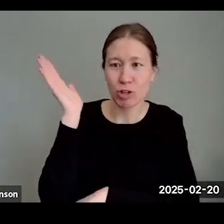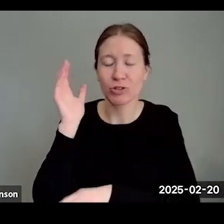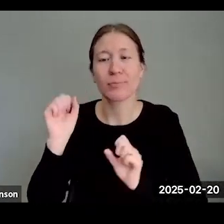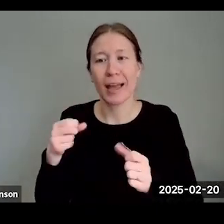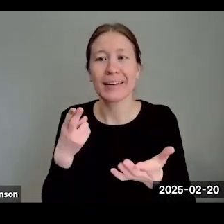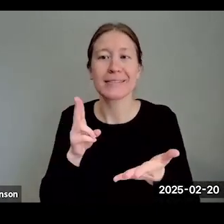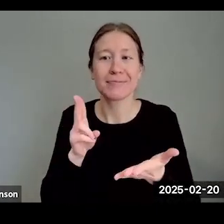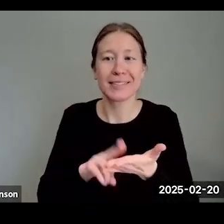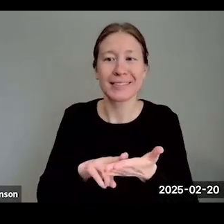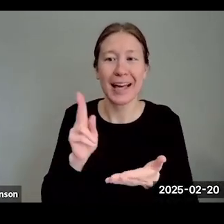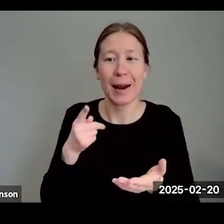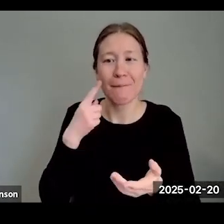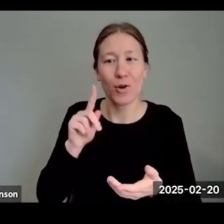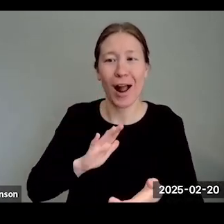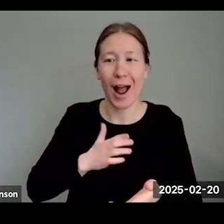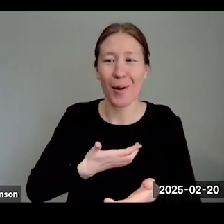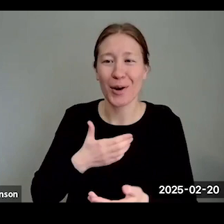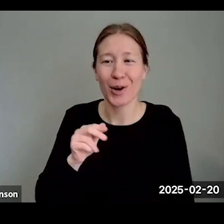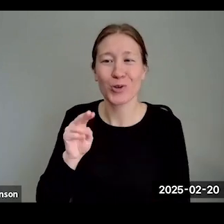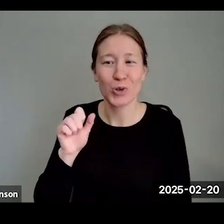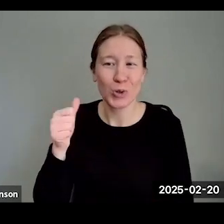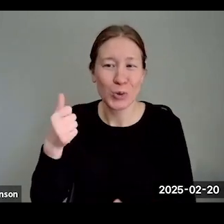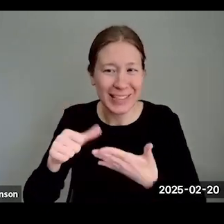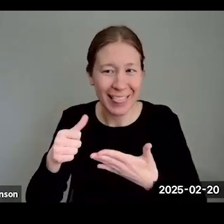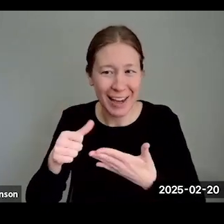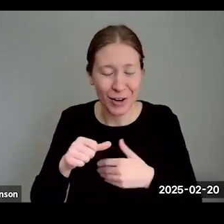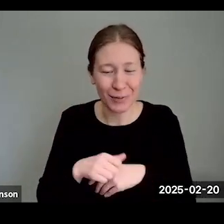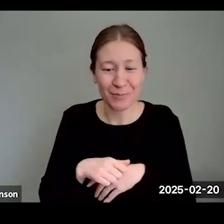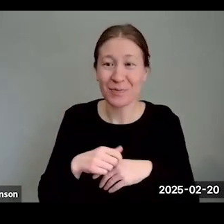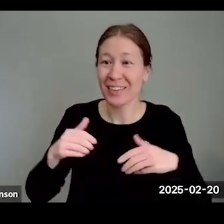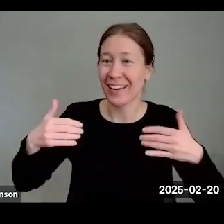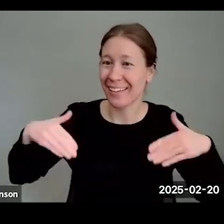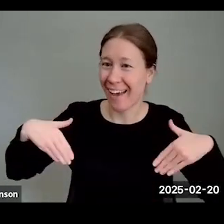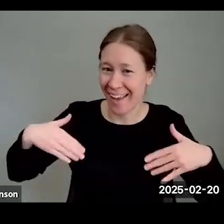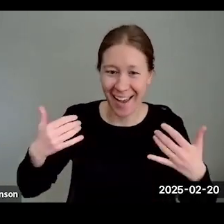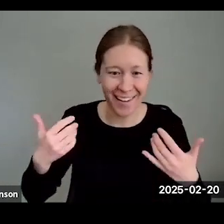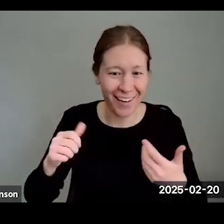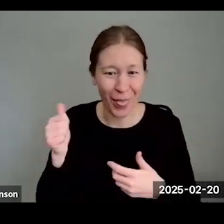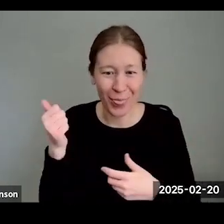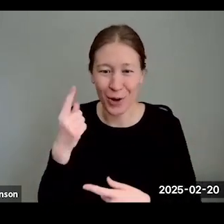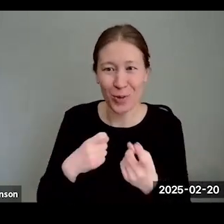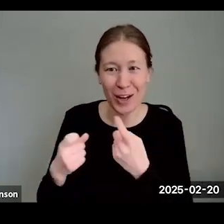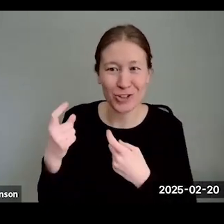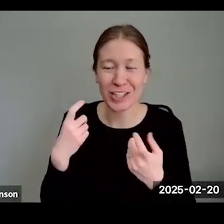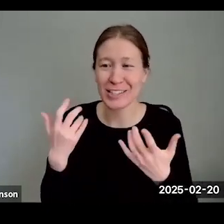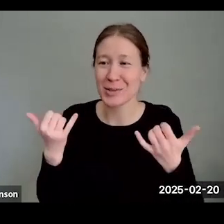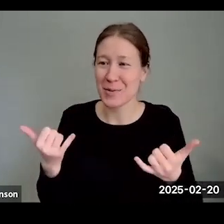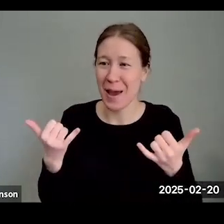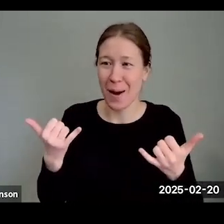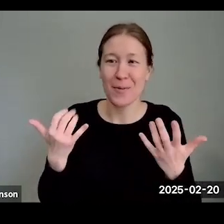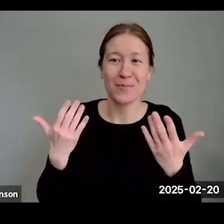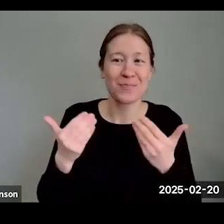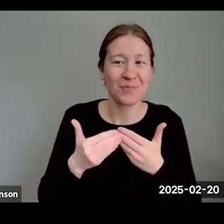So I still haven't seen any additional questions come in, so I think at this point, we can say to everyone, have a great afternoon.